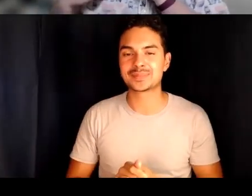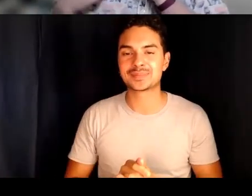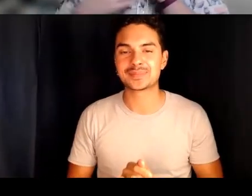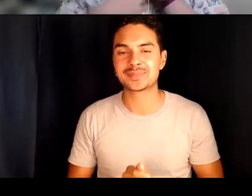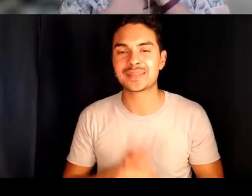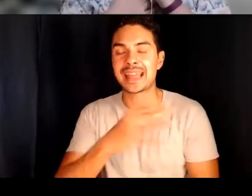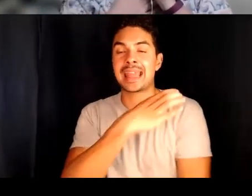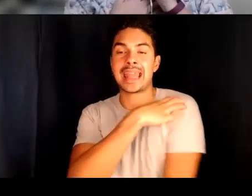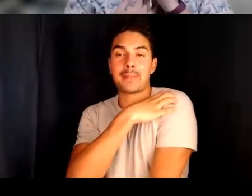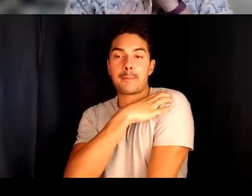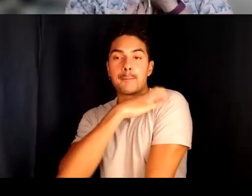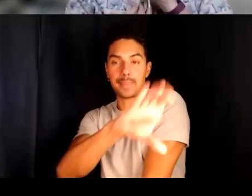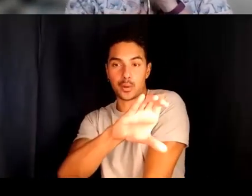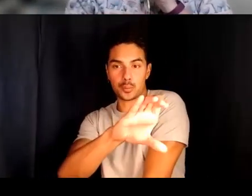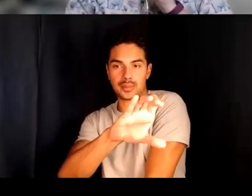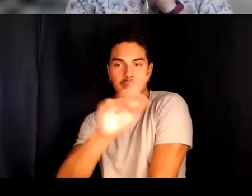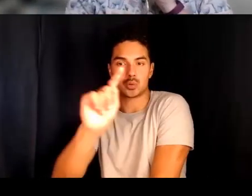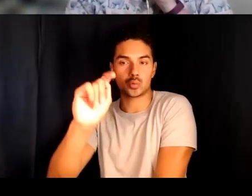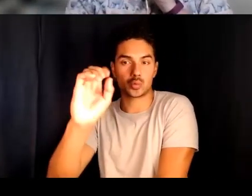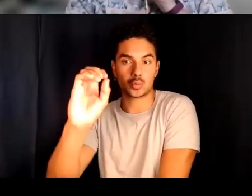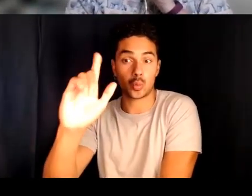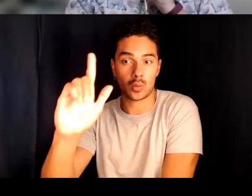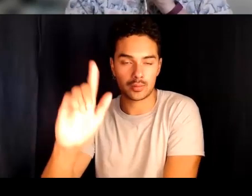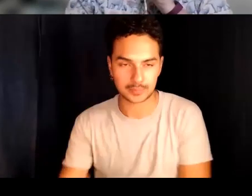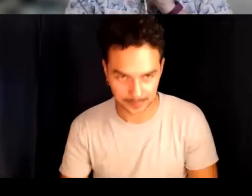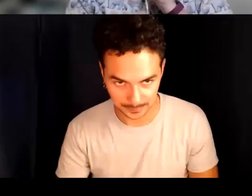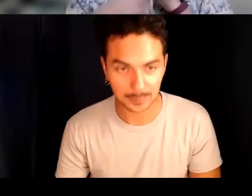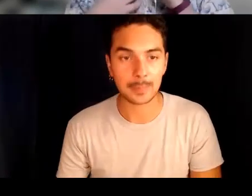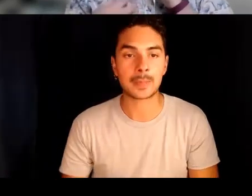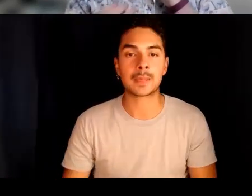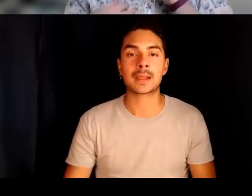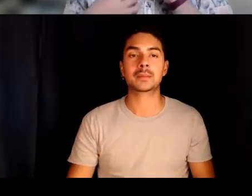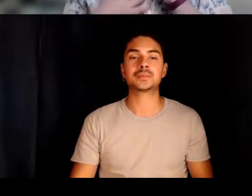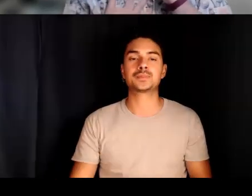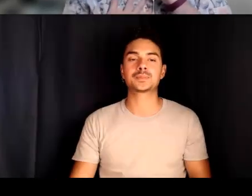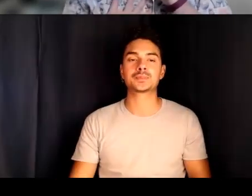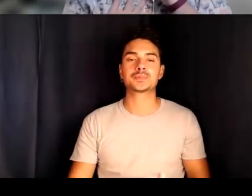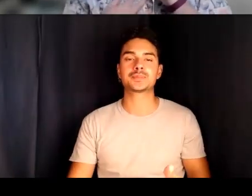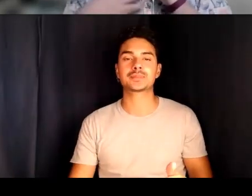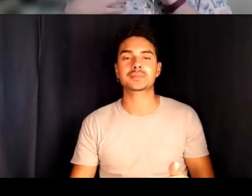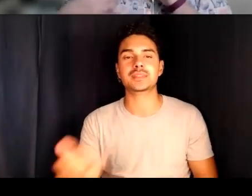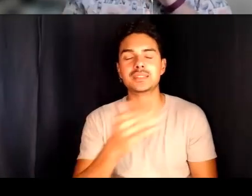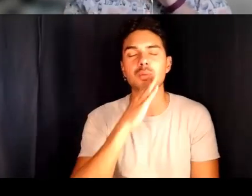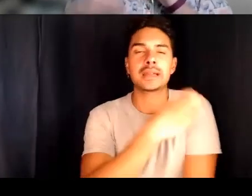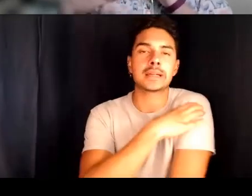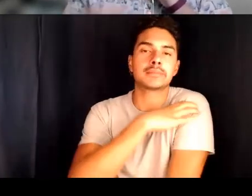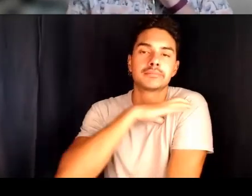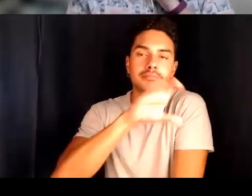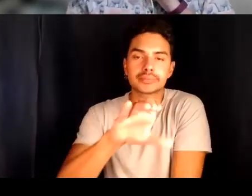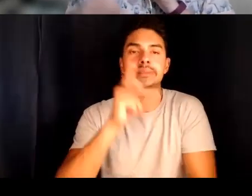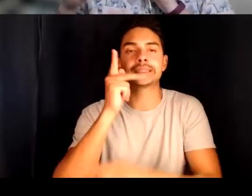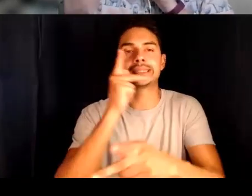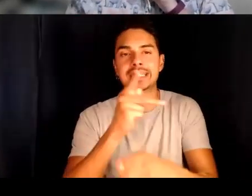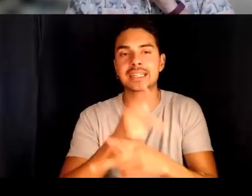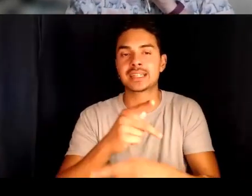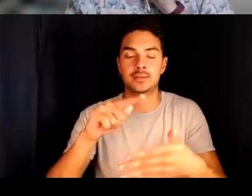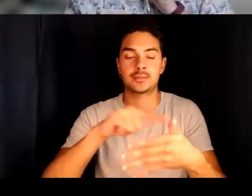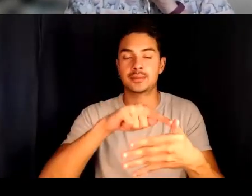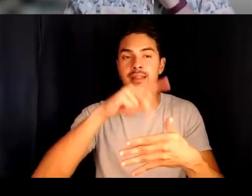but caring for our physical wellbeing and addressing, you know, physical illness or injury